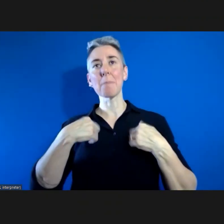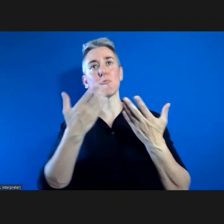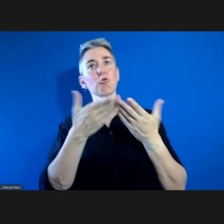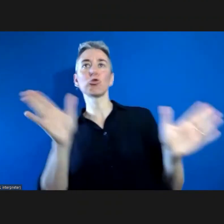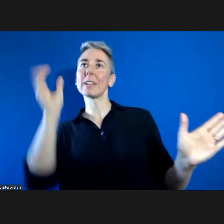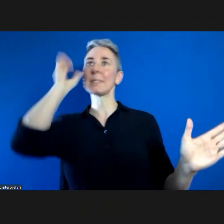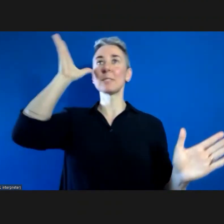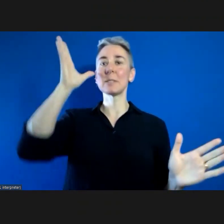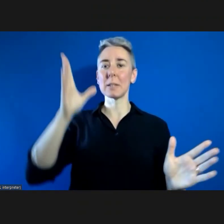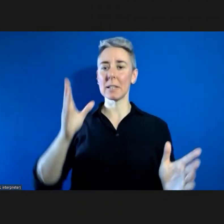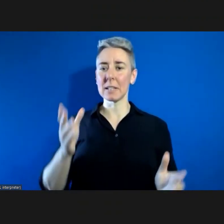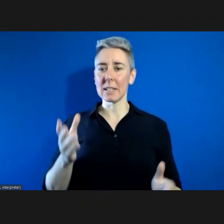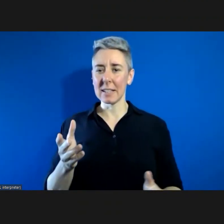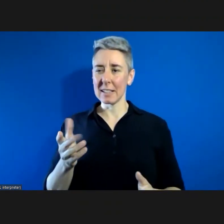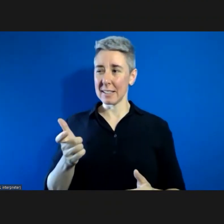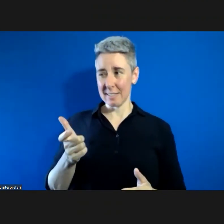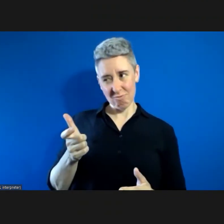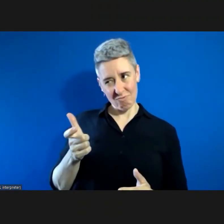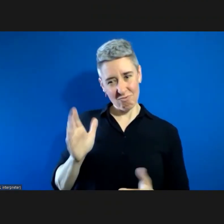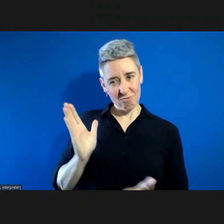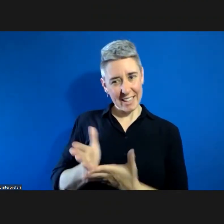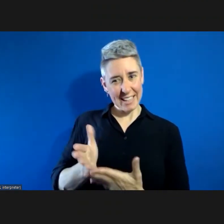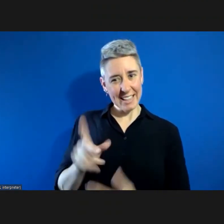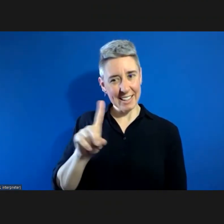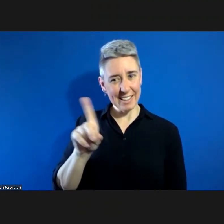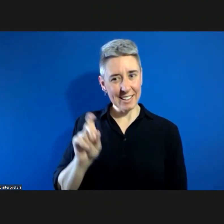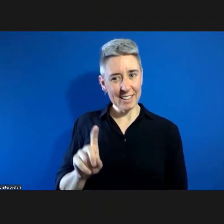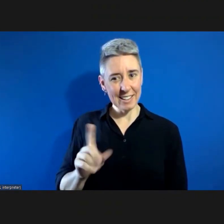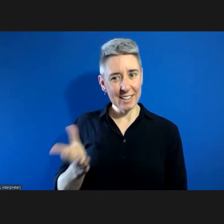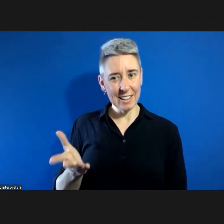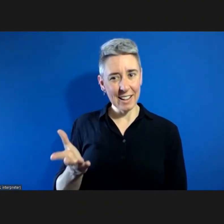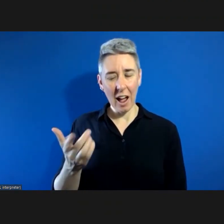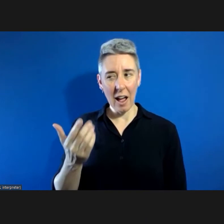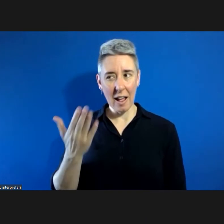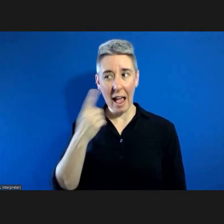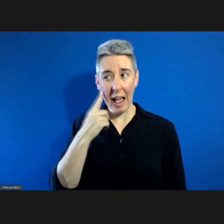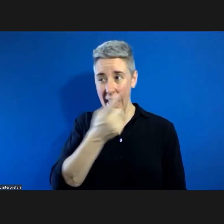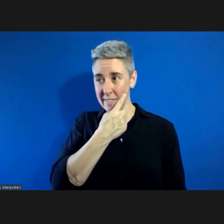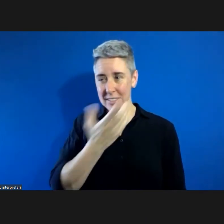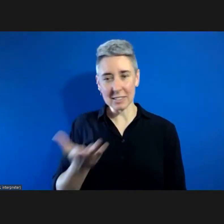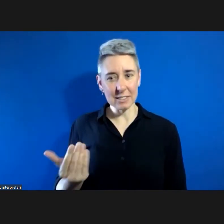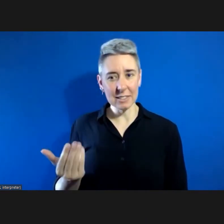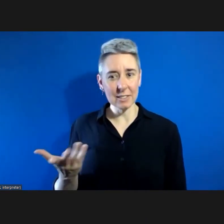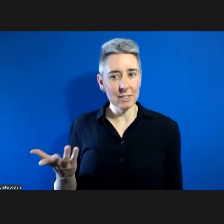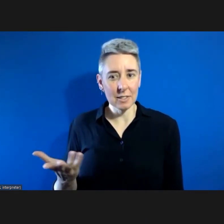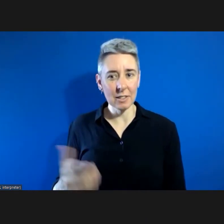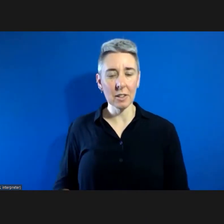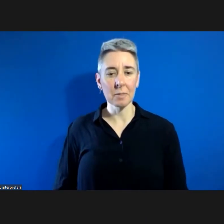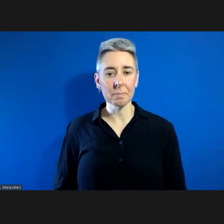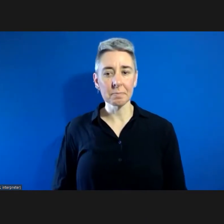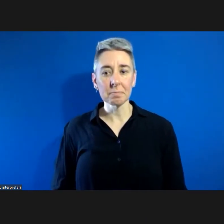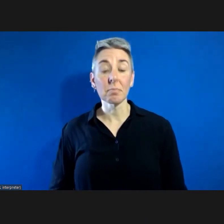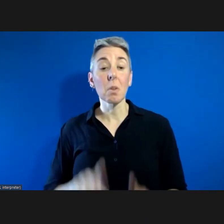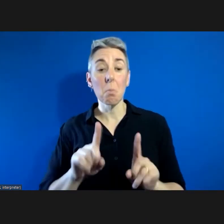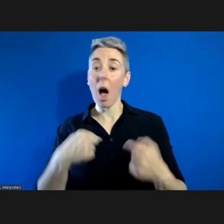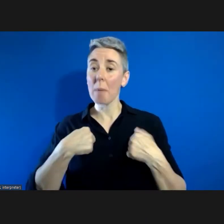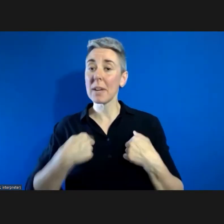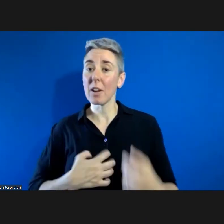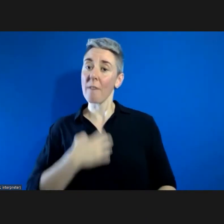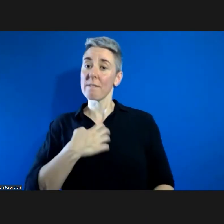As I say, despite what would appear to be the current evidence I don't offend easily at all, seriously. But can you imagine what it feels like for some of our